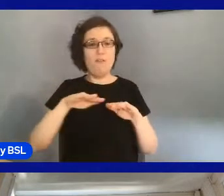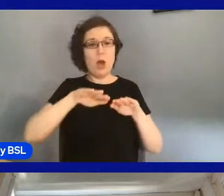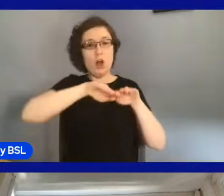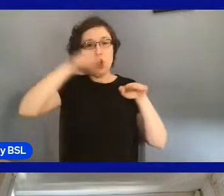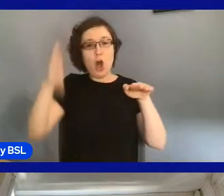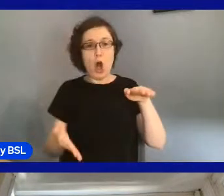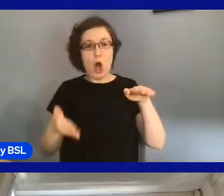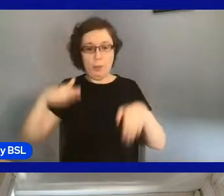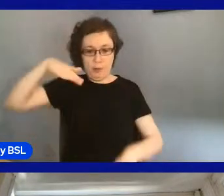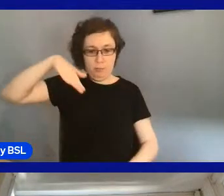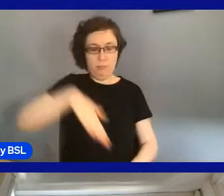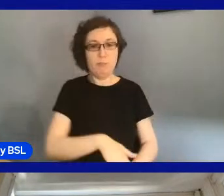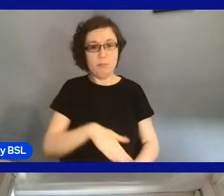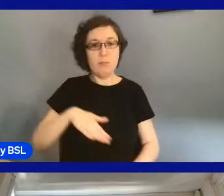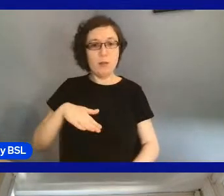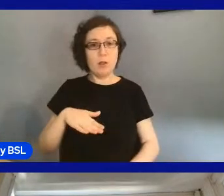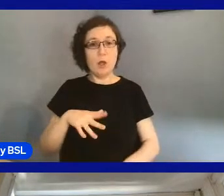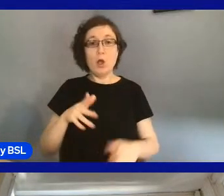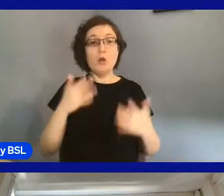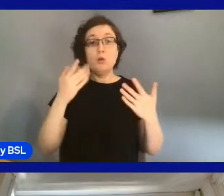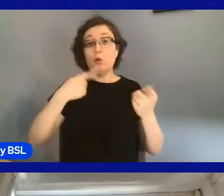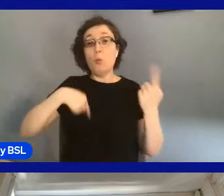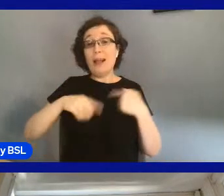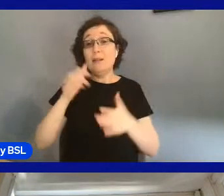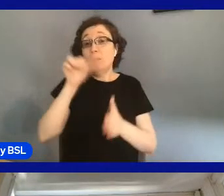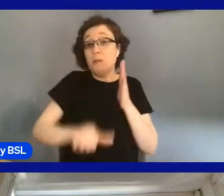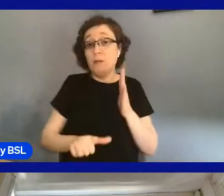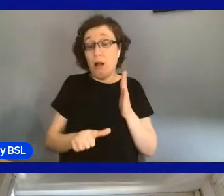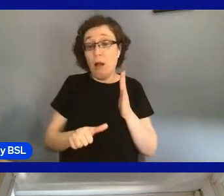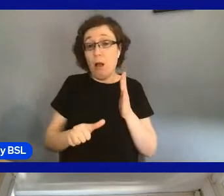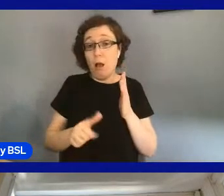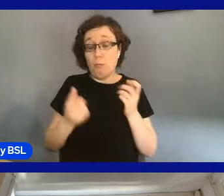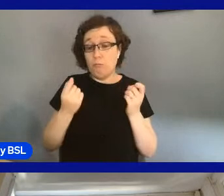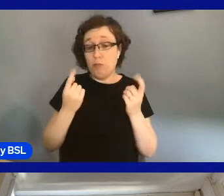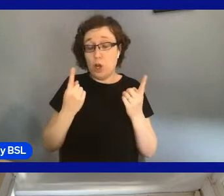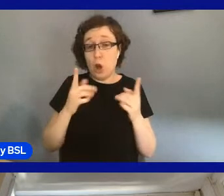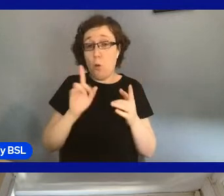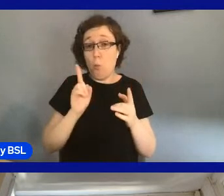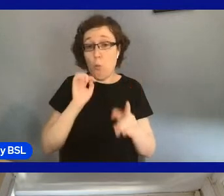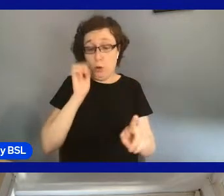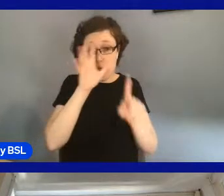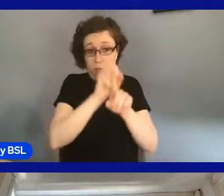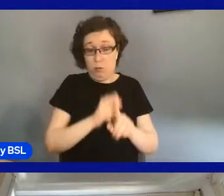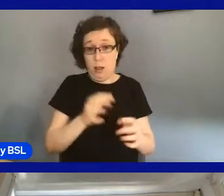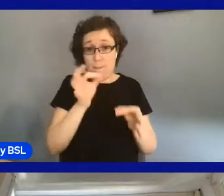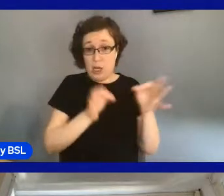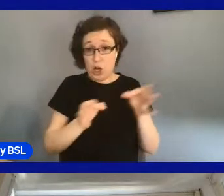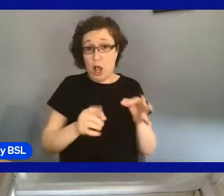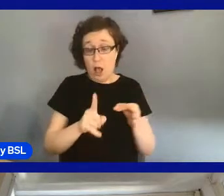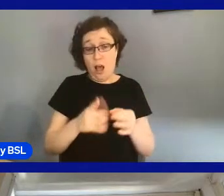We kind of went in not knowing what we would measure but that was actually something people were really interested in.